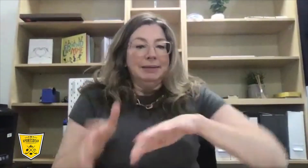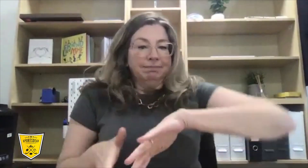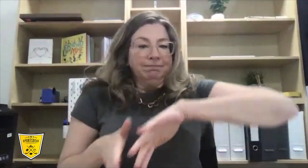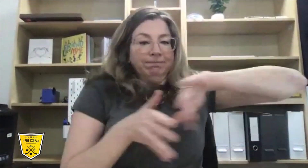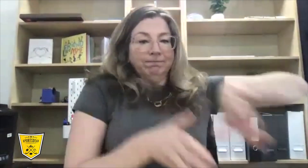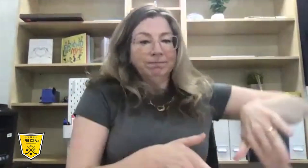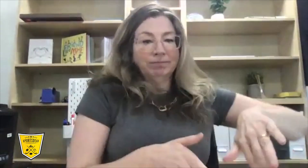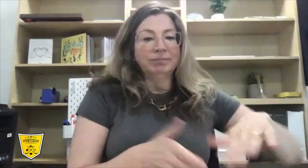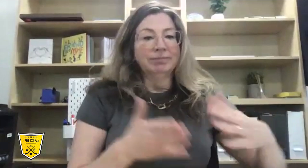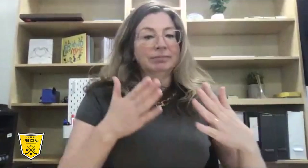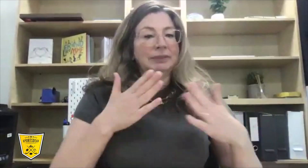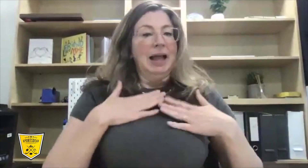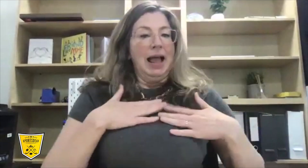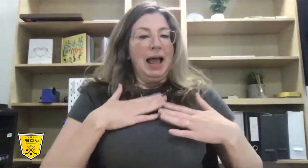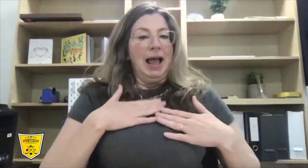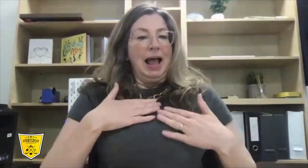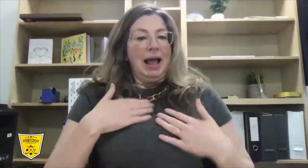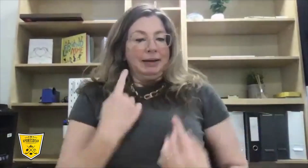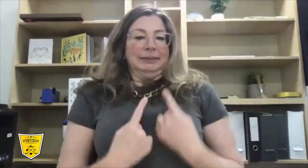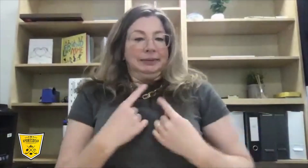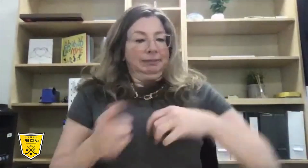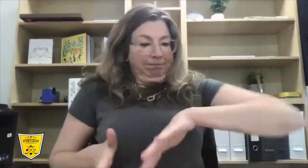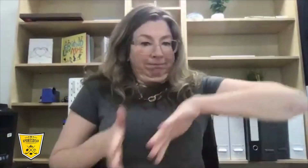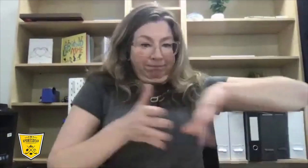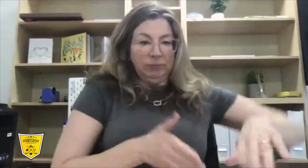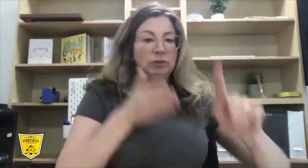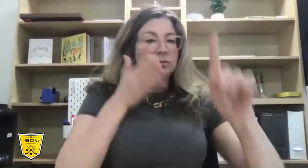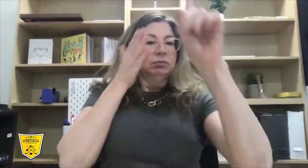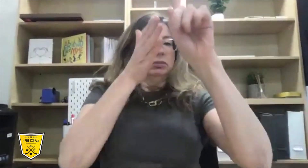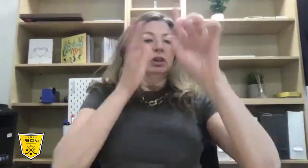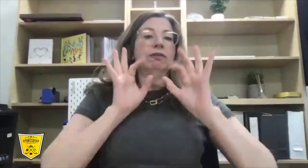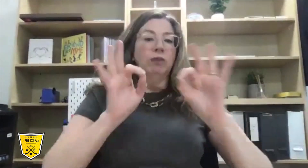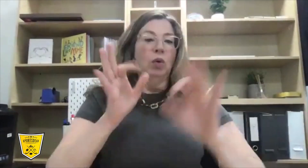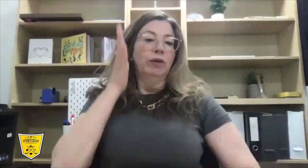it aside as individuals, and look forward to the future